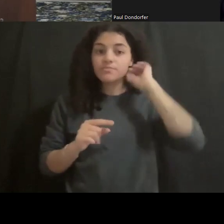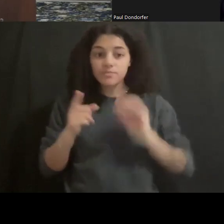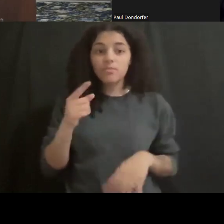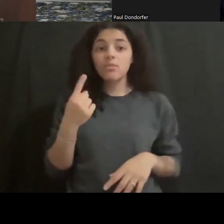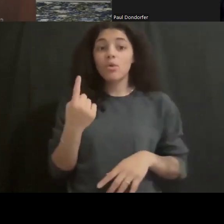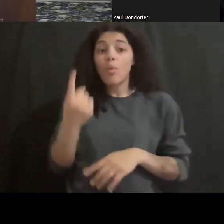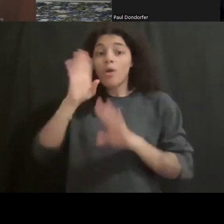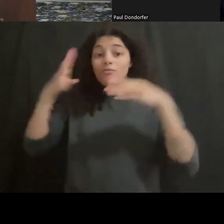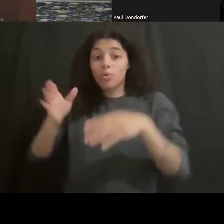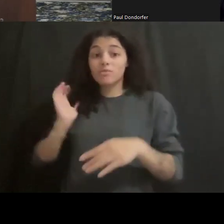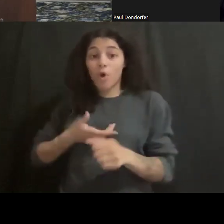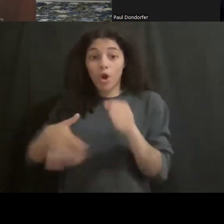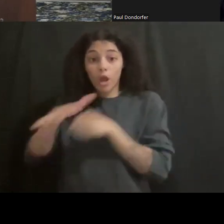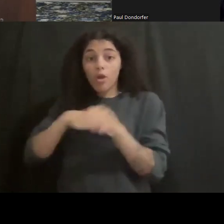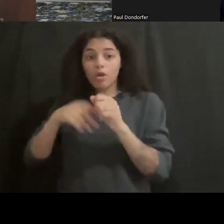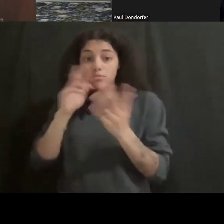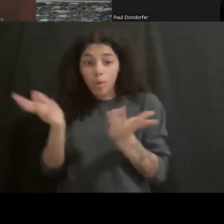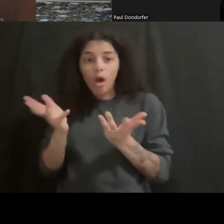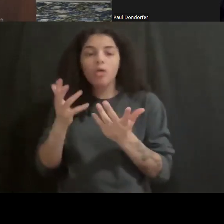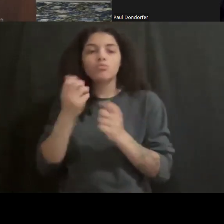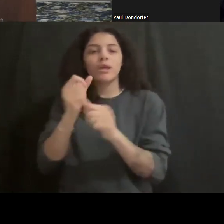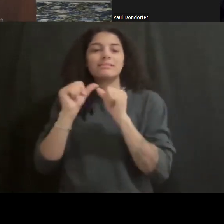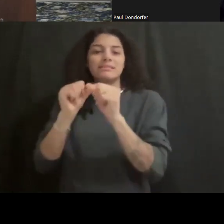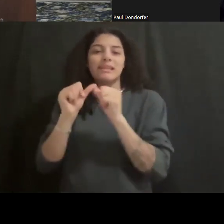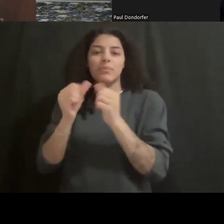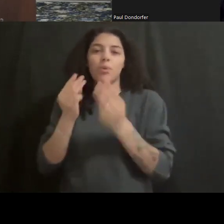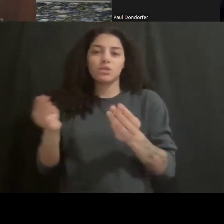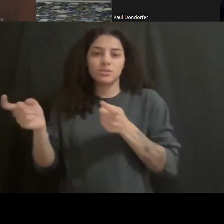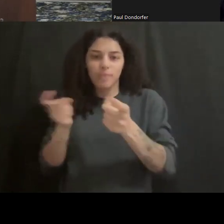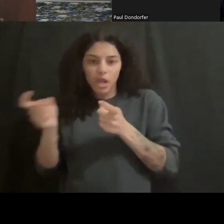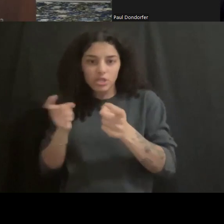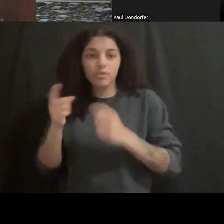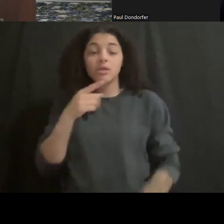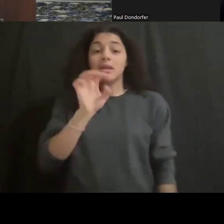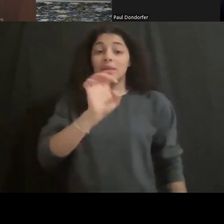The EPA estimates that more food reaches landfills than any other single material